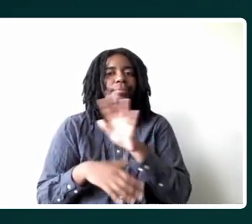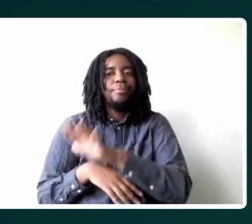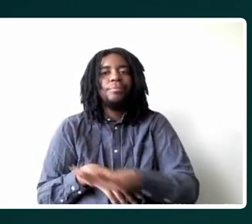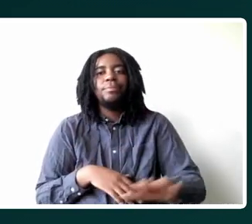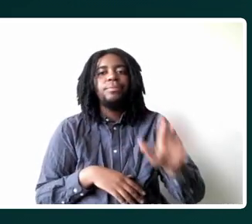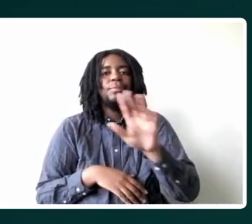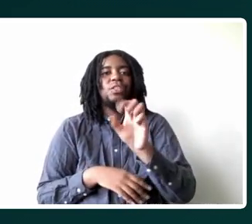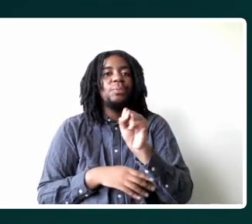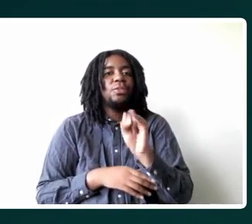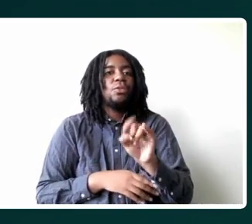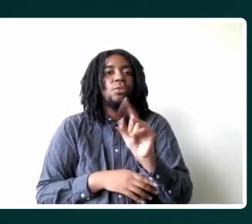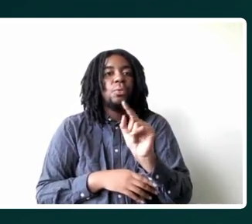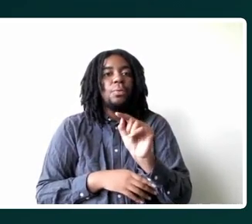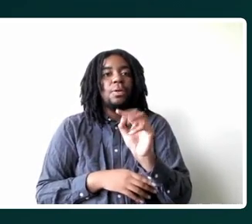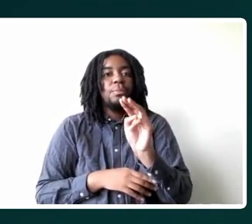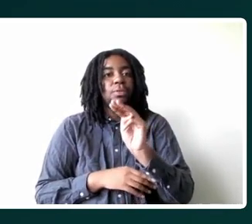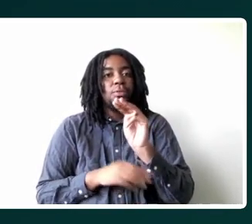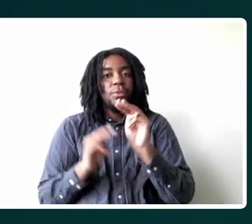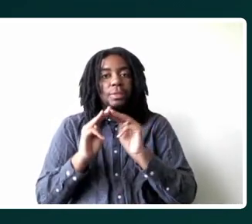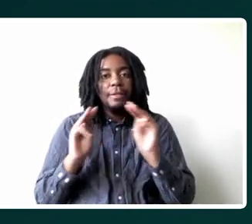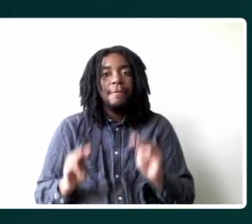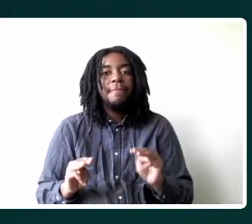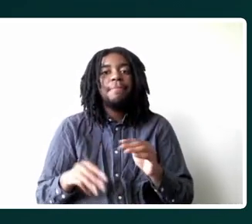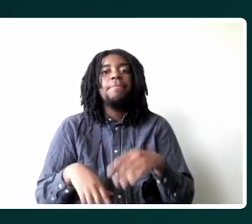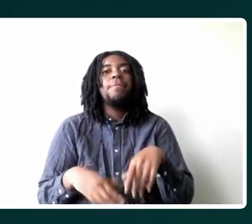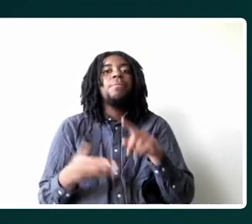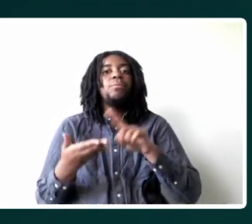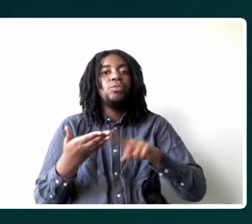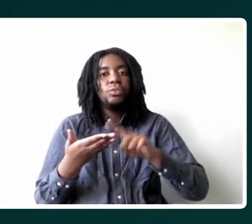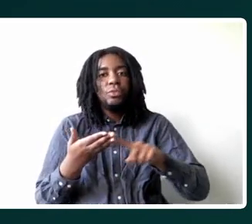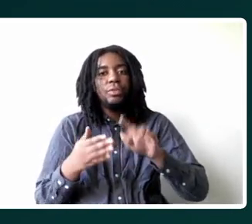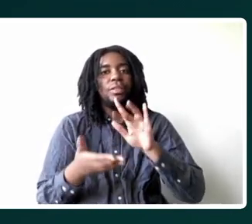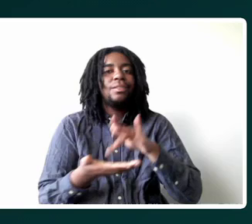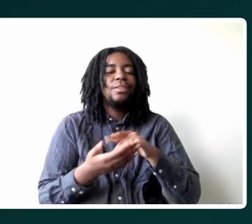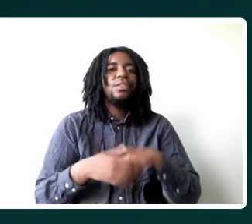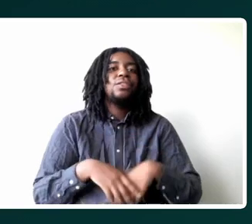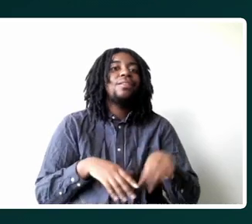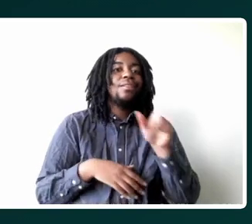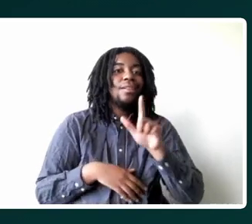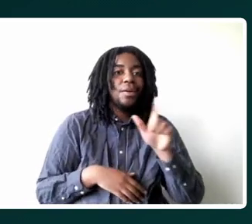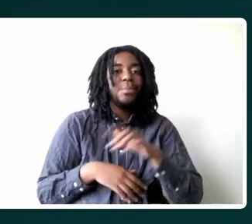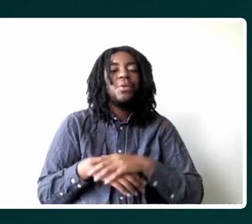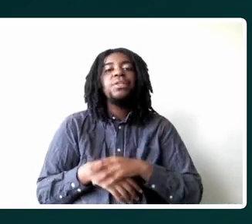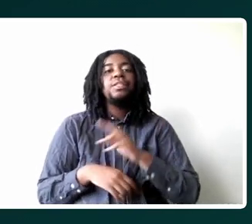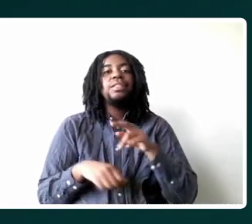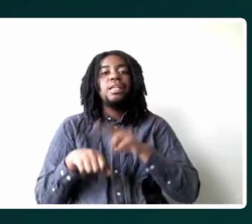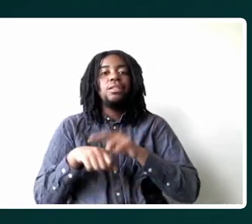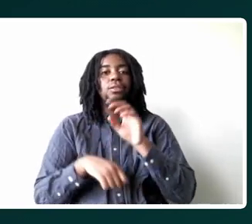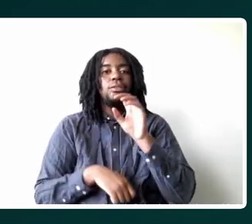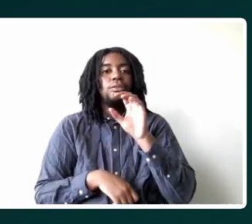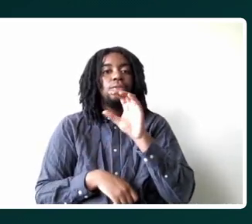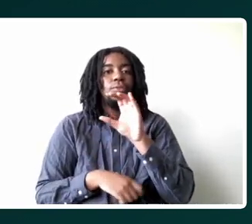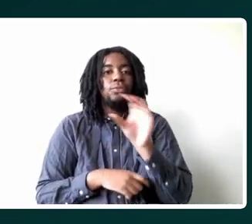also research centers, libraries, and the national zoo. I've taught English to multilingual learners,